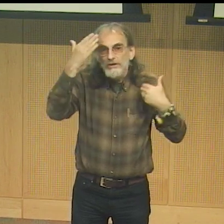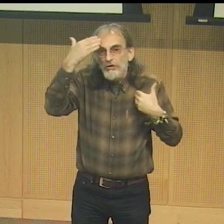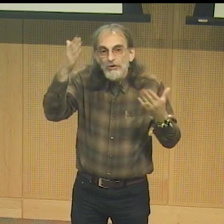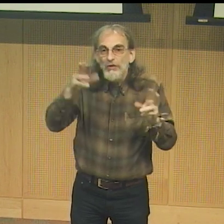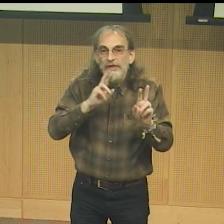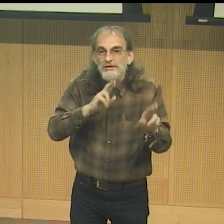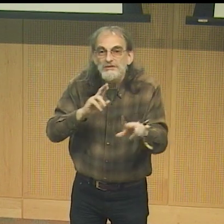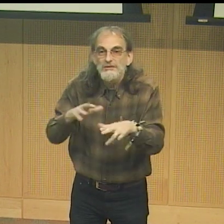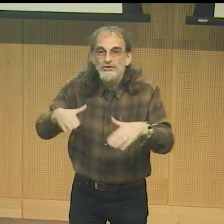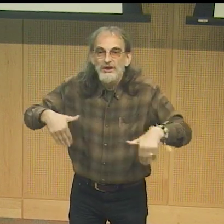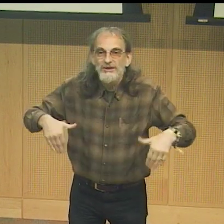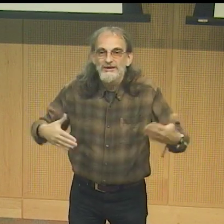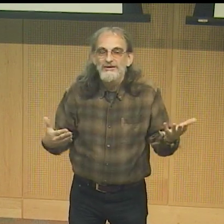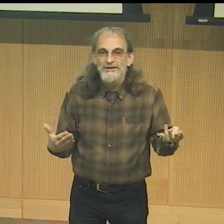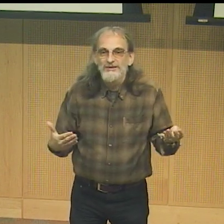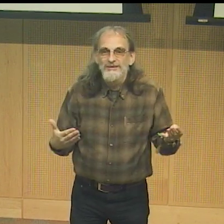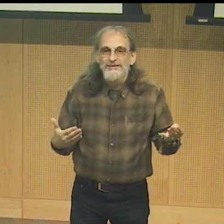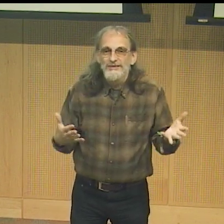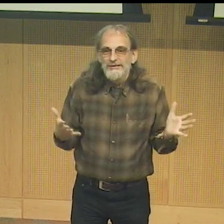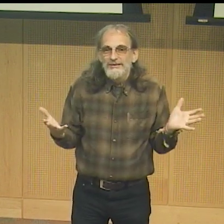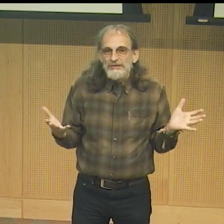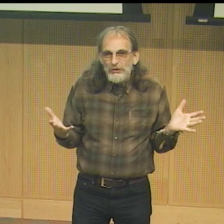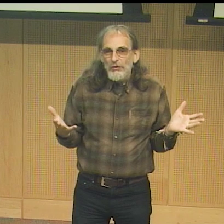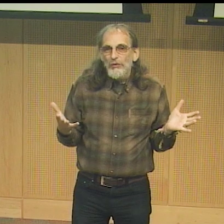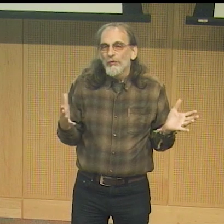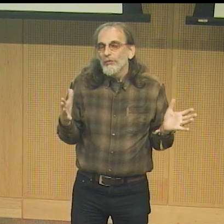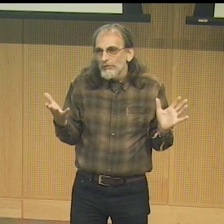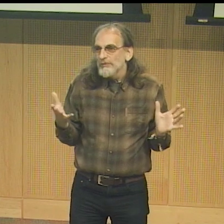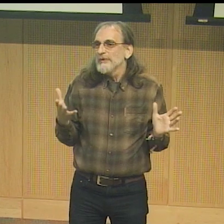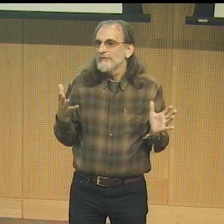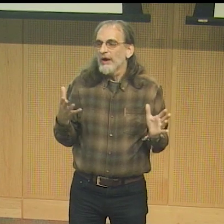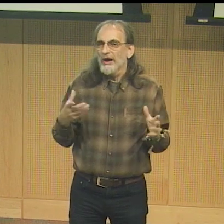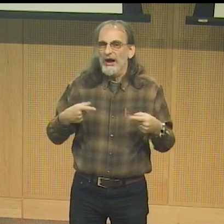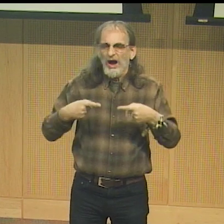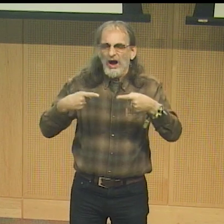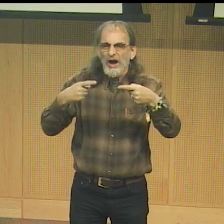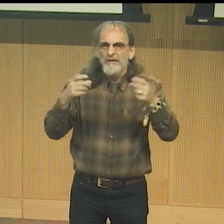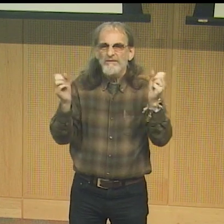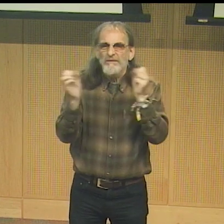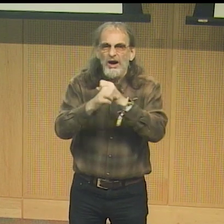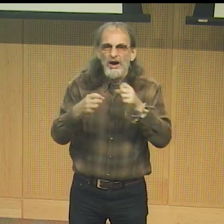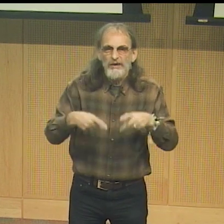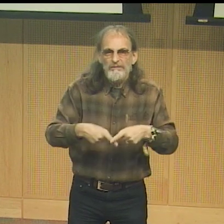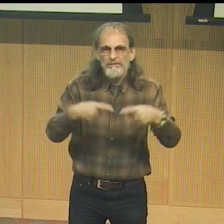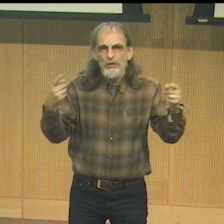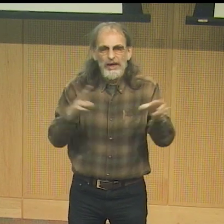We really don't have all the answers. We're all working through this together to come to odds,